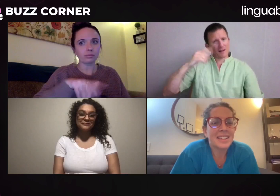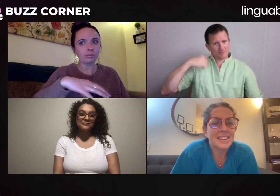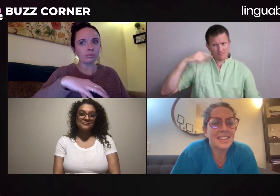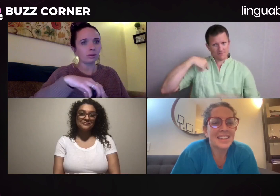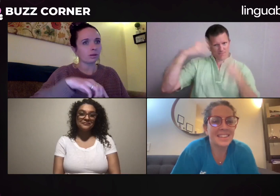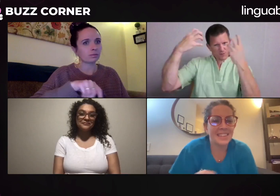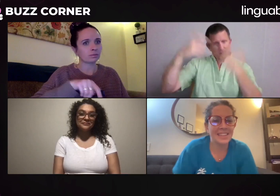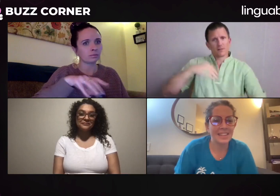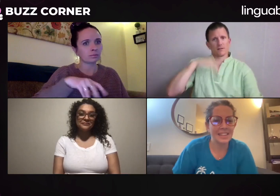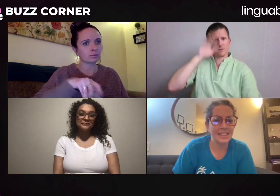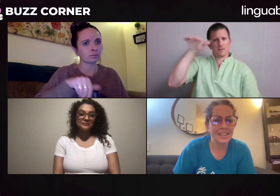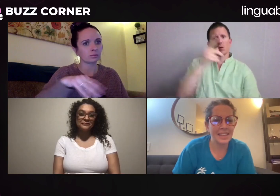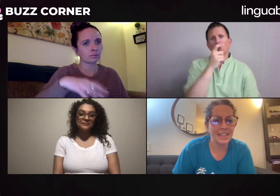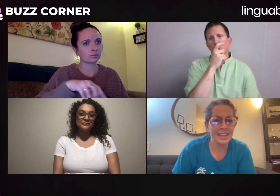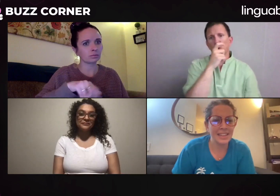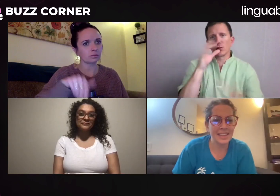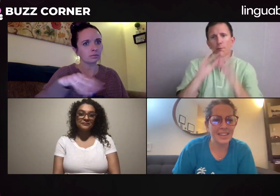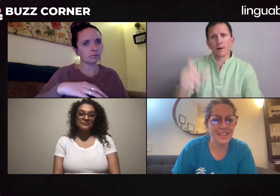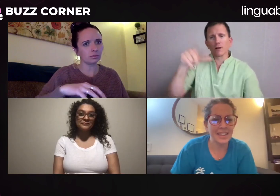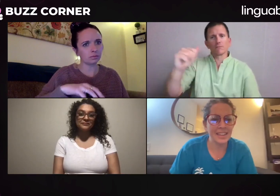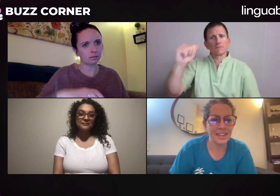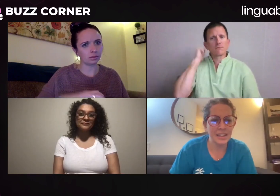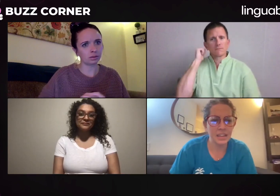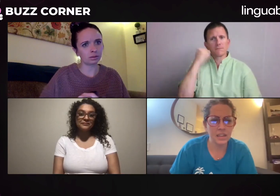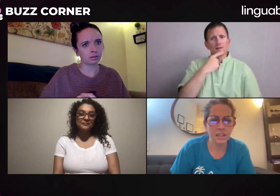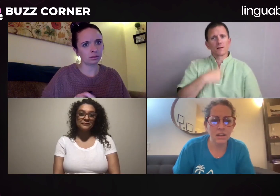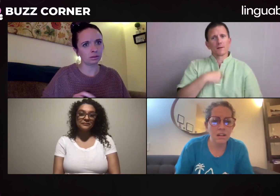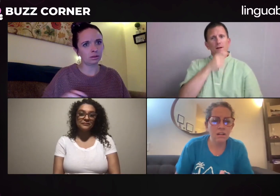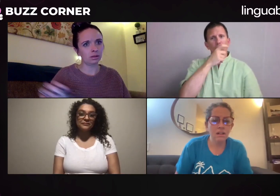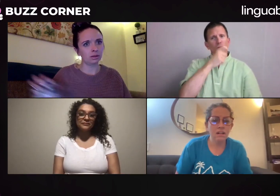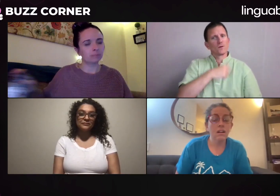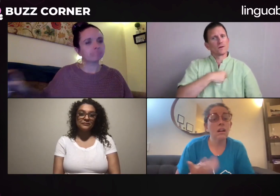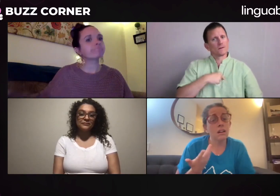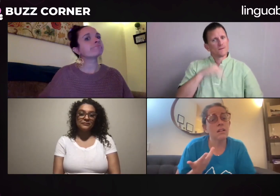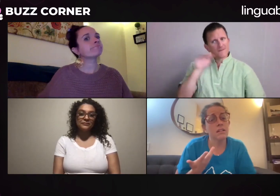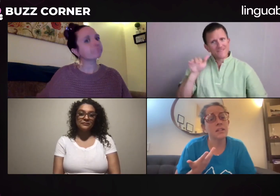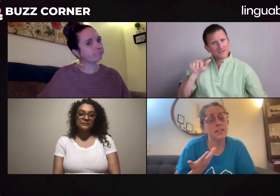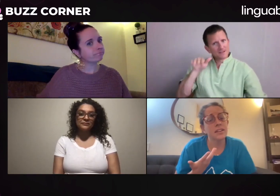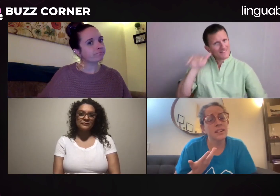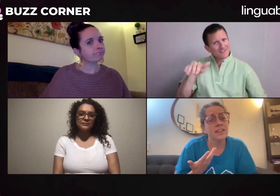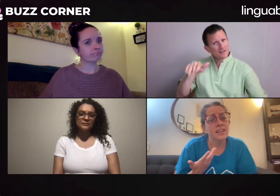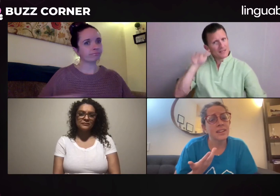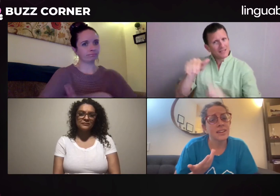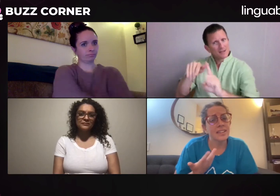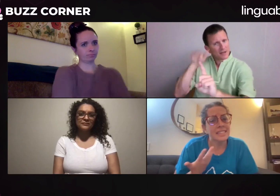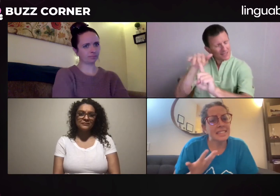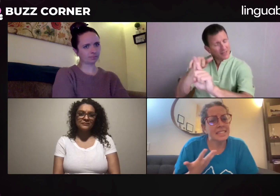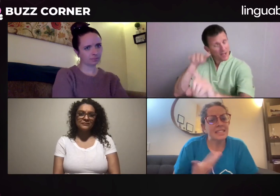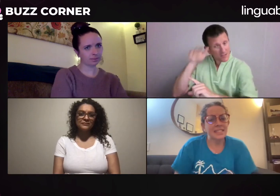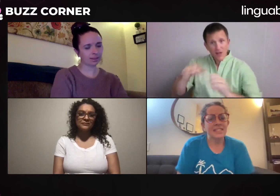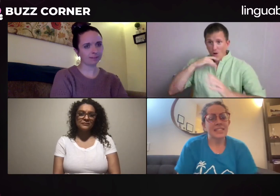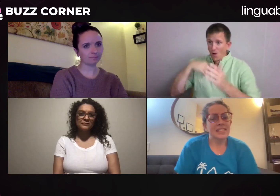I let them know and I wanted to know who the interpreter was, but they refused to tell me who. And I kept reaching out. I just kept saying, who is the interpreter?